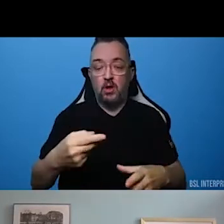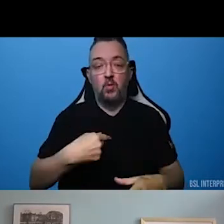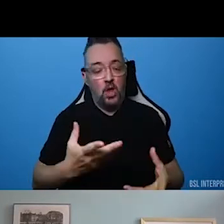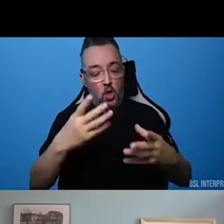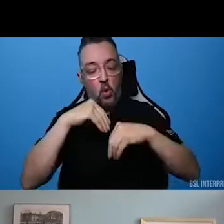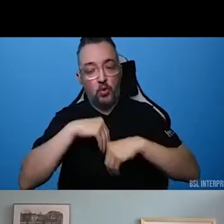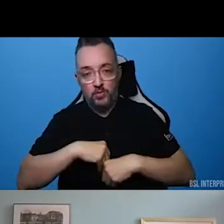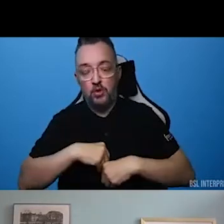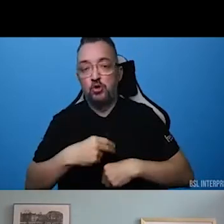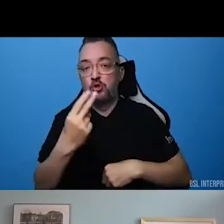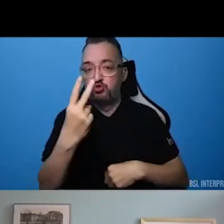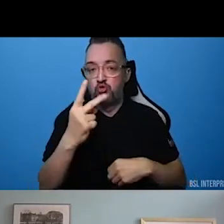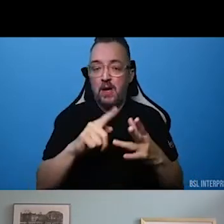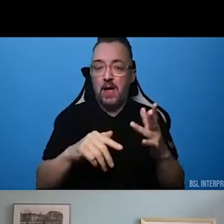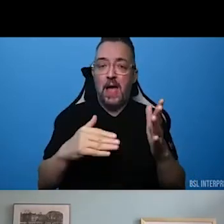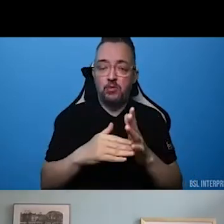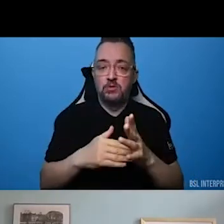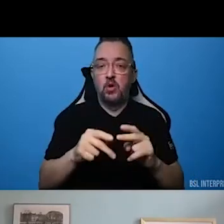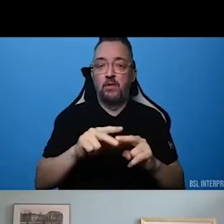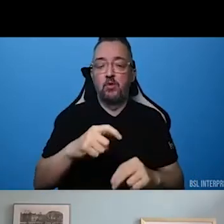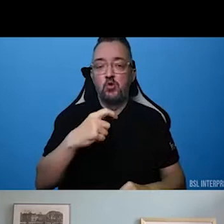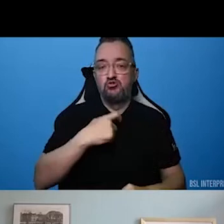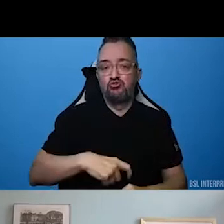two ounces of human flesh.'